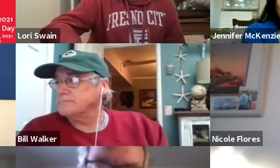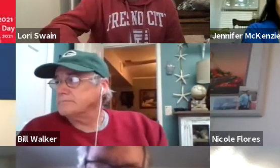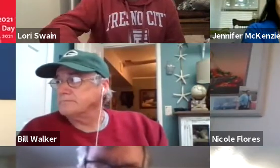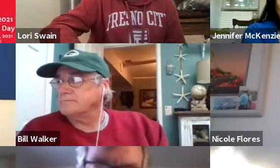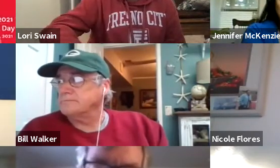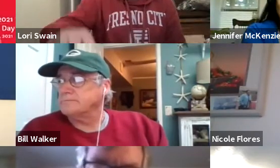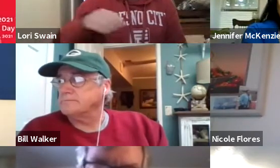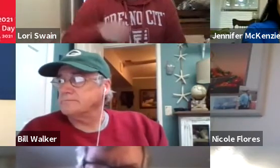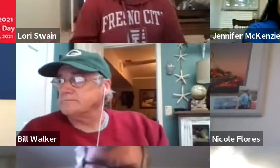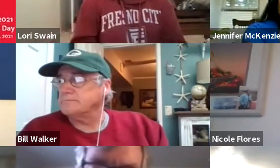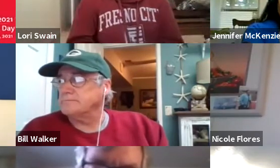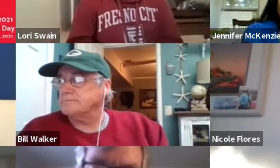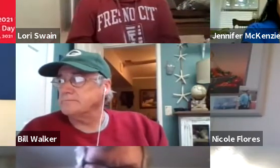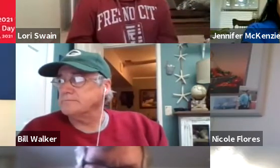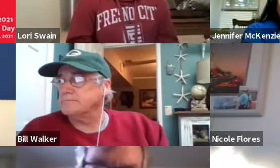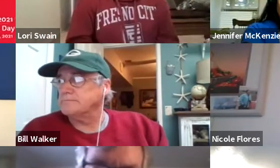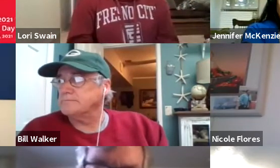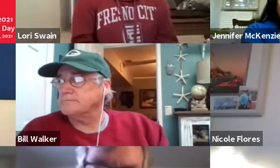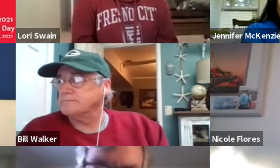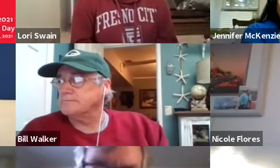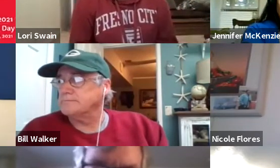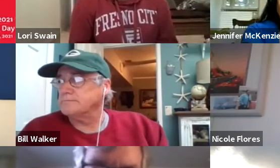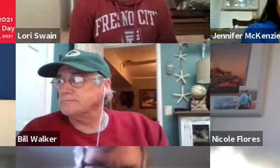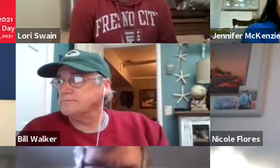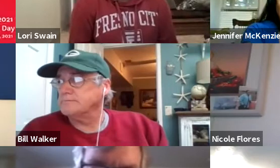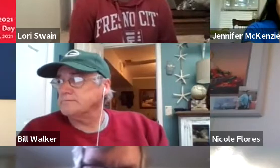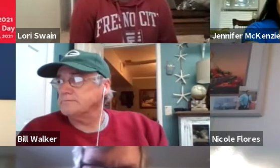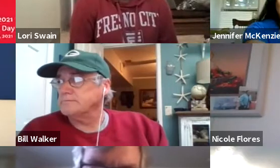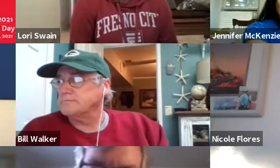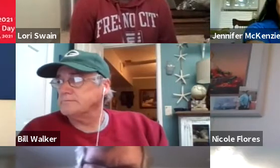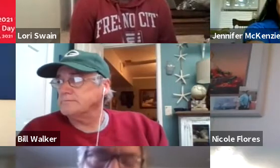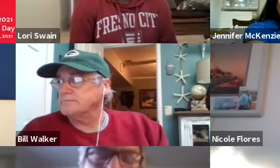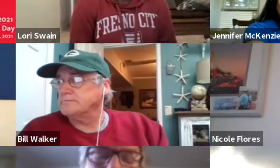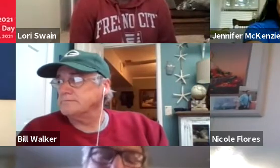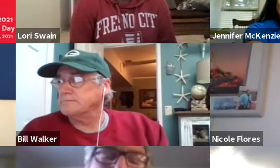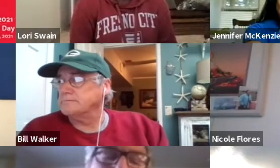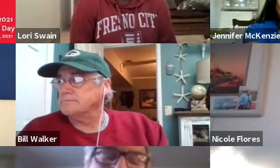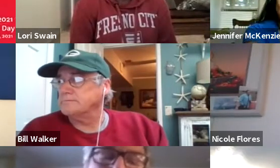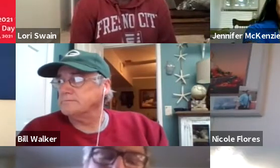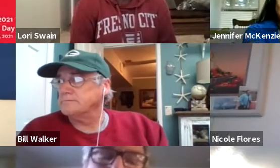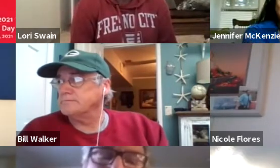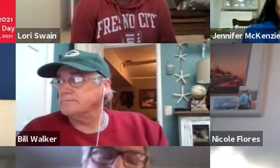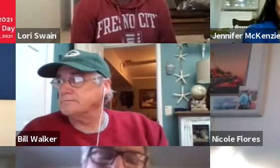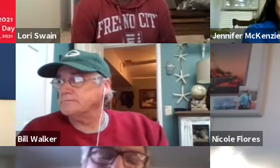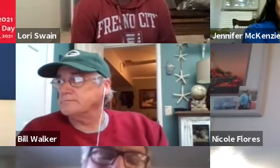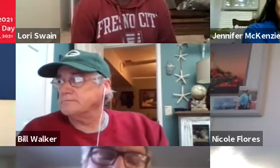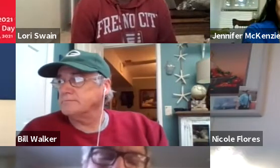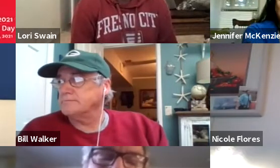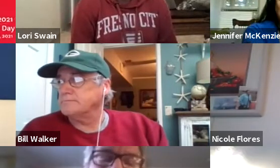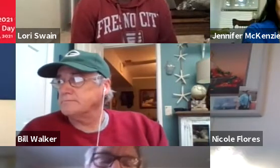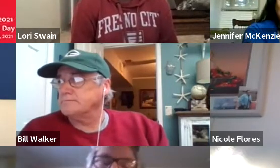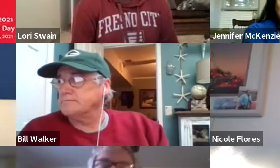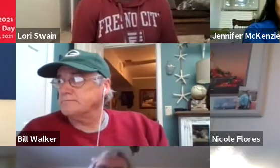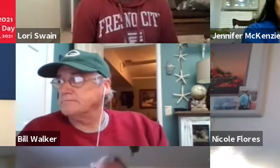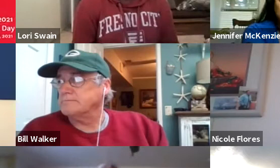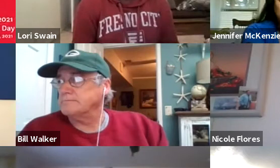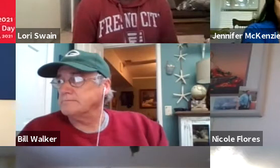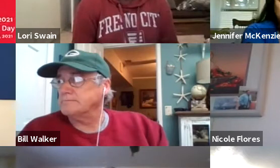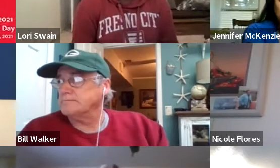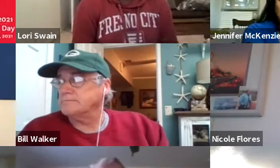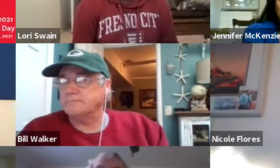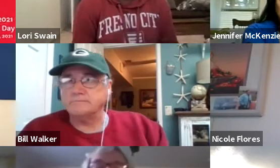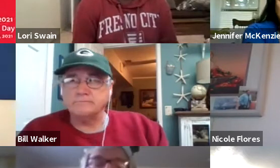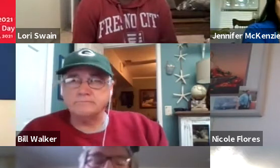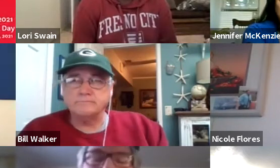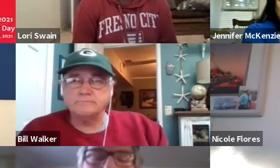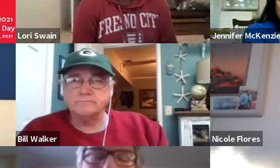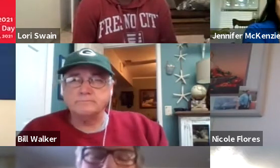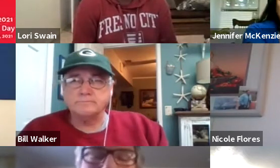I don't want to interrupt before Tim goes. It's really important for faculty, on your canvas on your syllabus somewhere to make